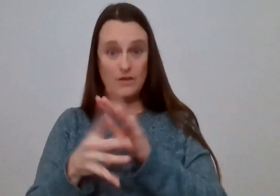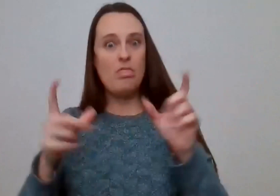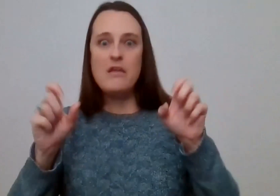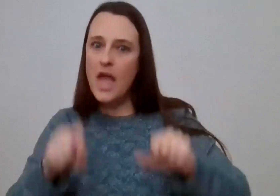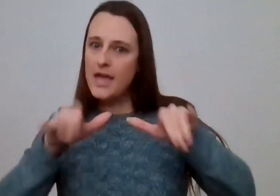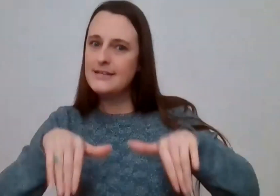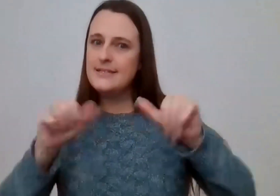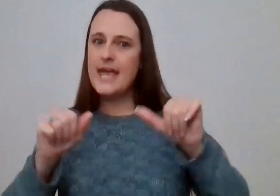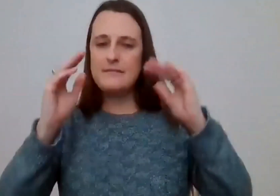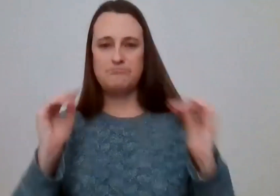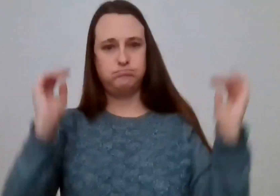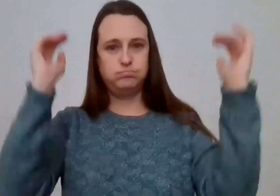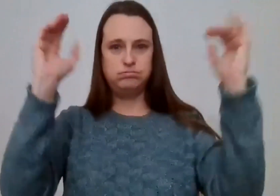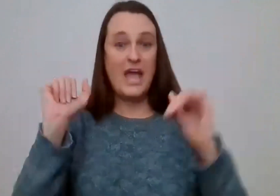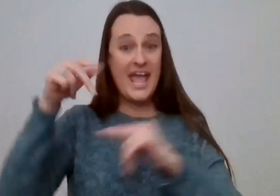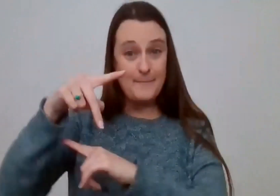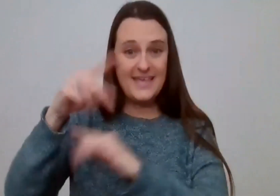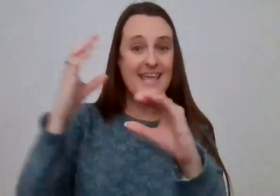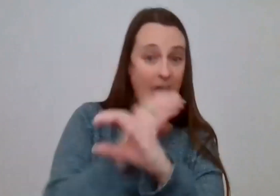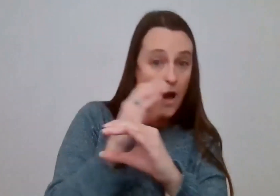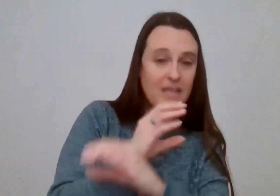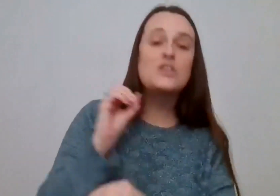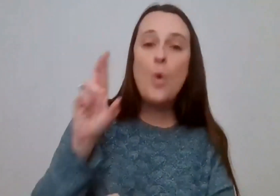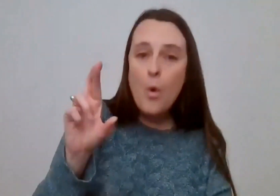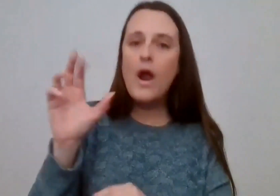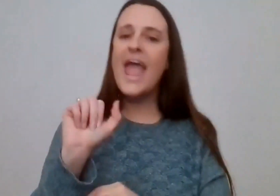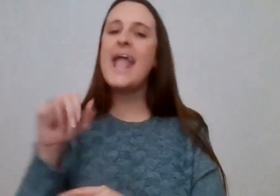or advanced placement statistics and that student never had to sacrifice